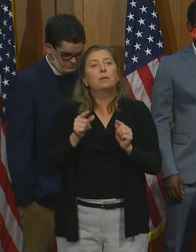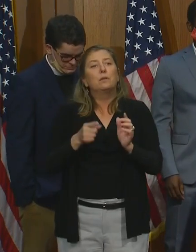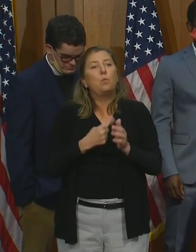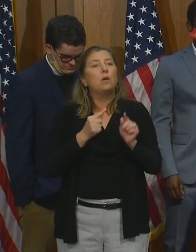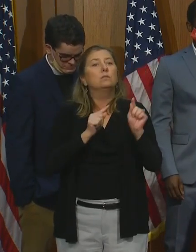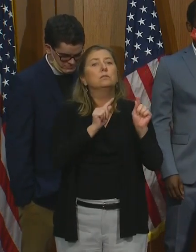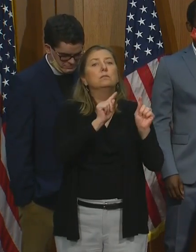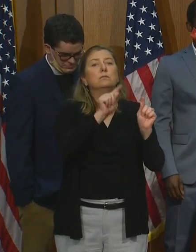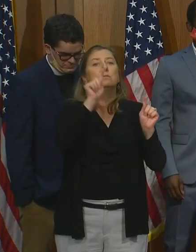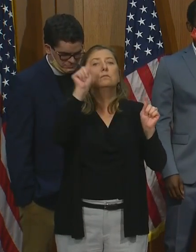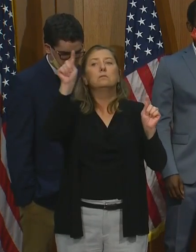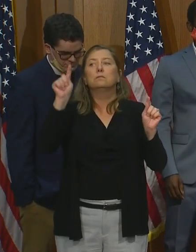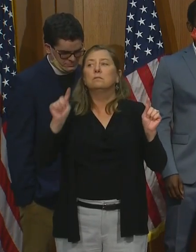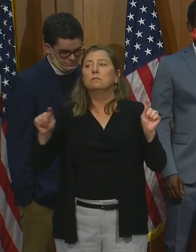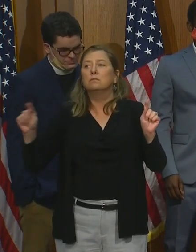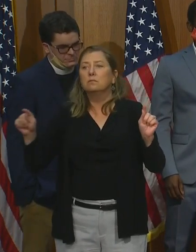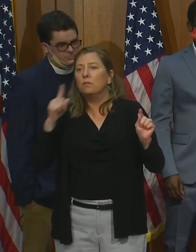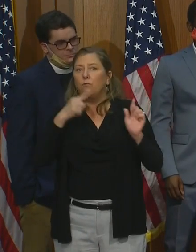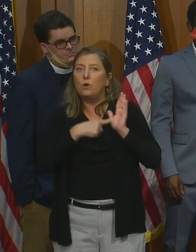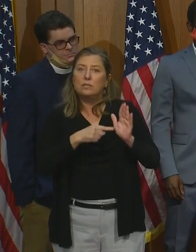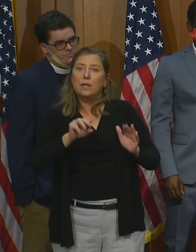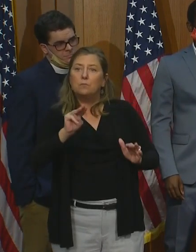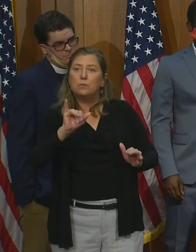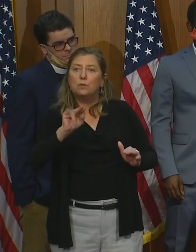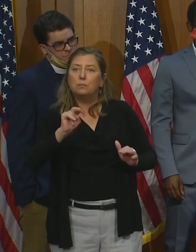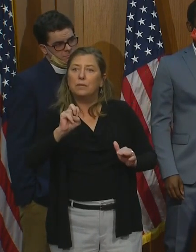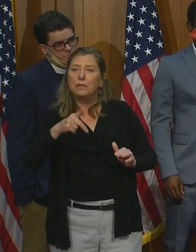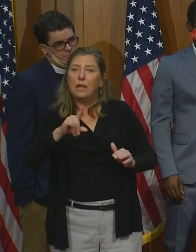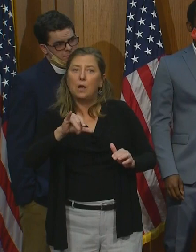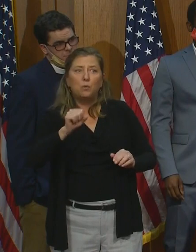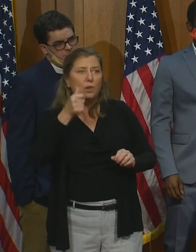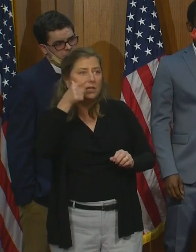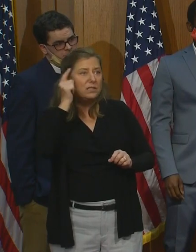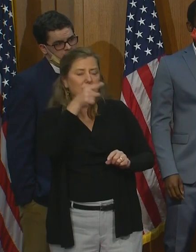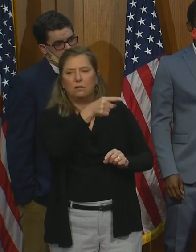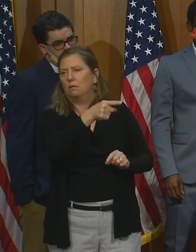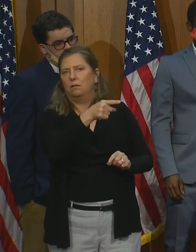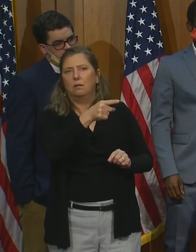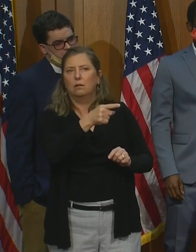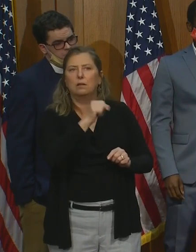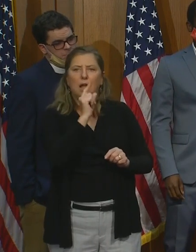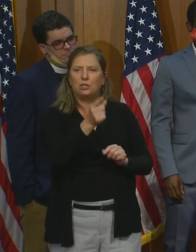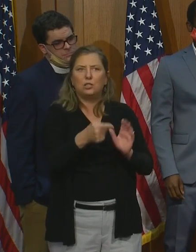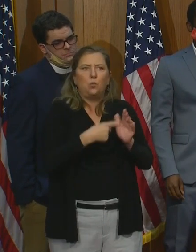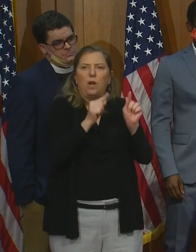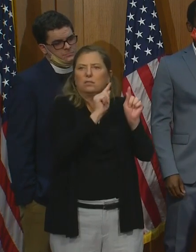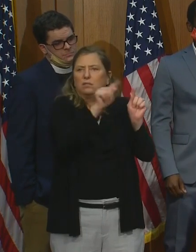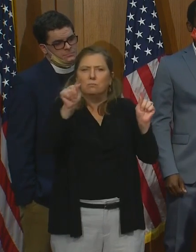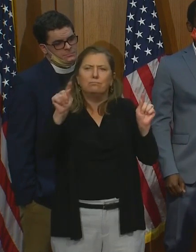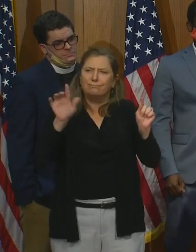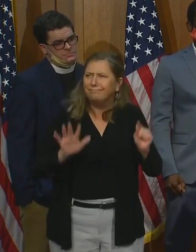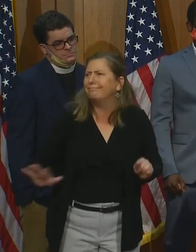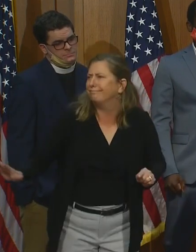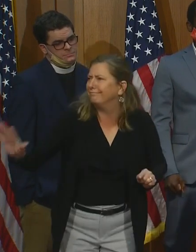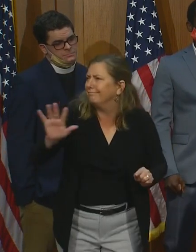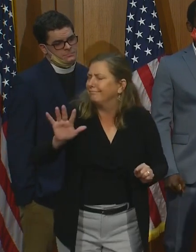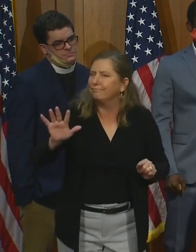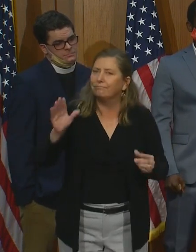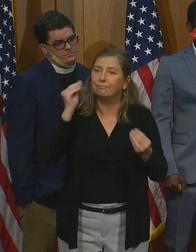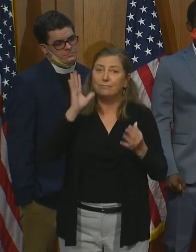CONTINUES NOT JUST AN ISOLATED INCIDENTS LIKE WE SAW IN